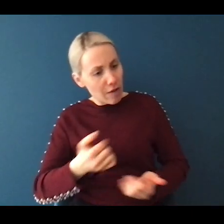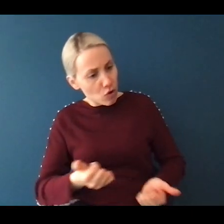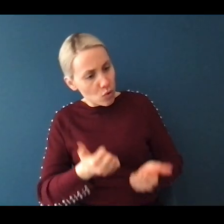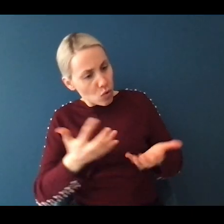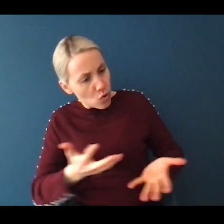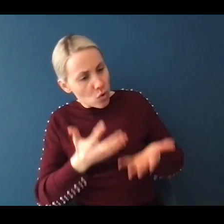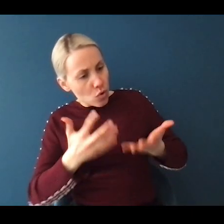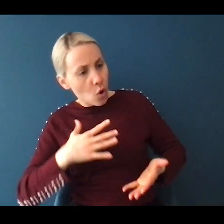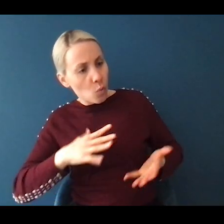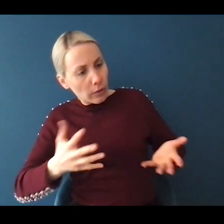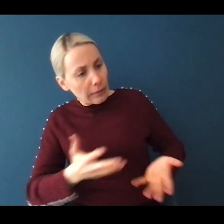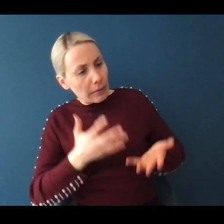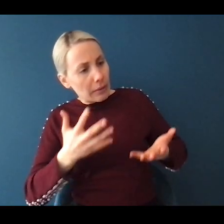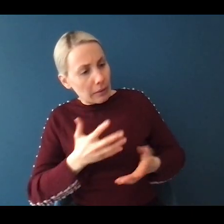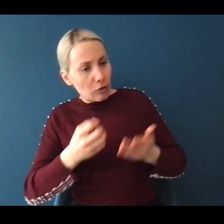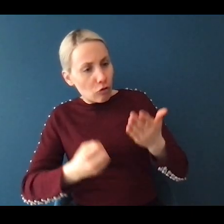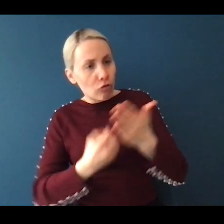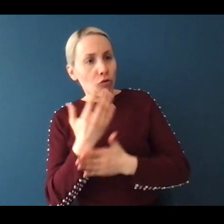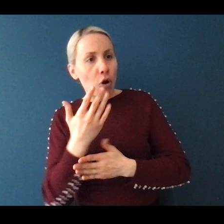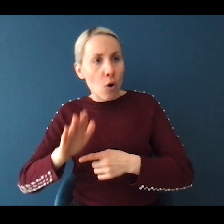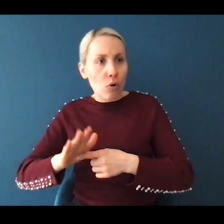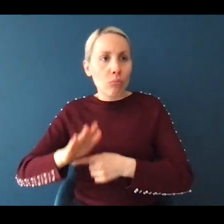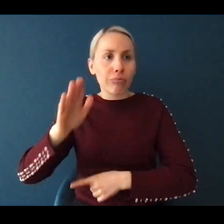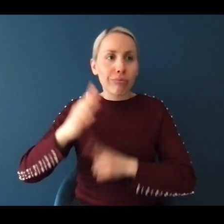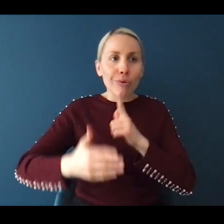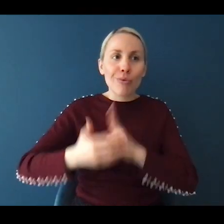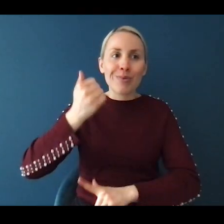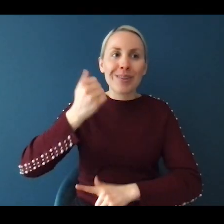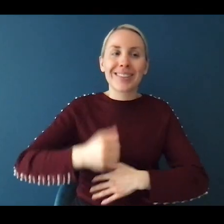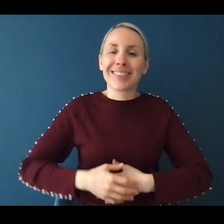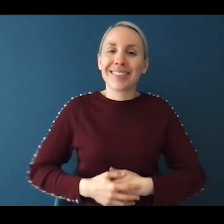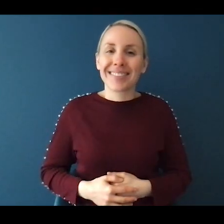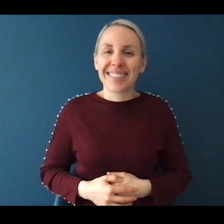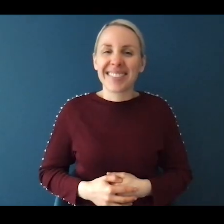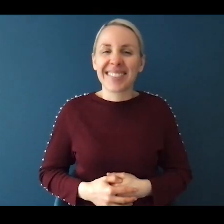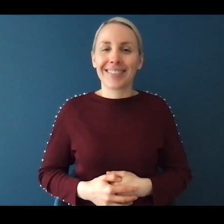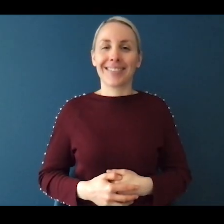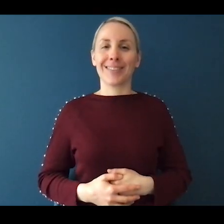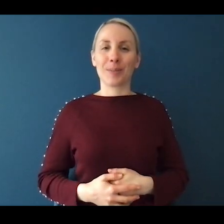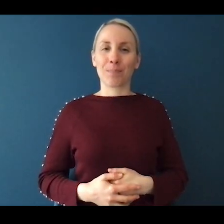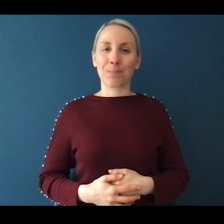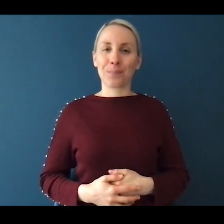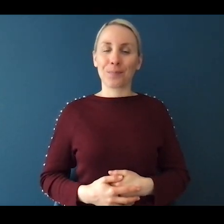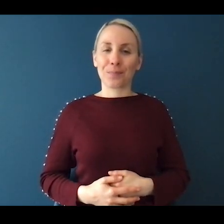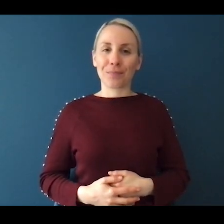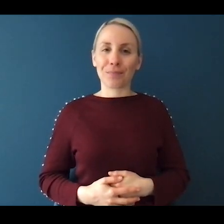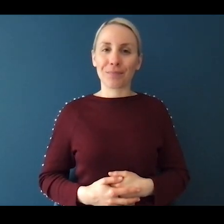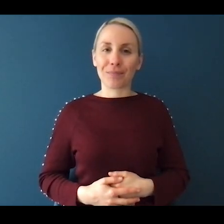they believe in you and they want you to really you know grow and succeed so it's nice to